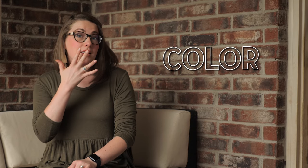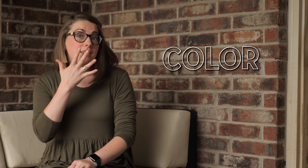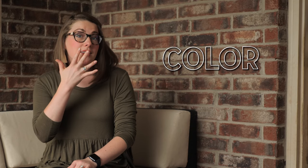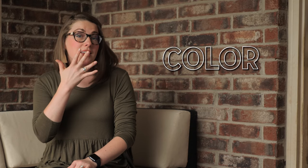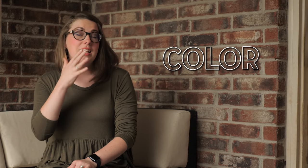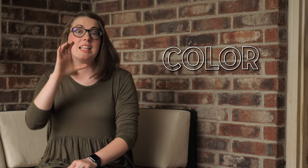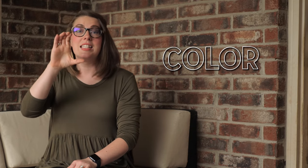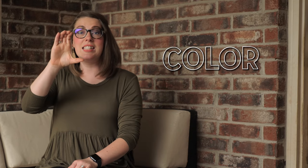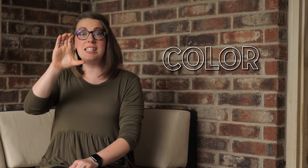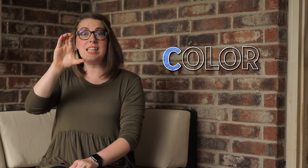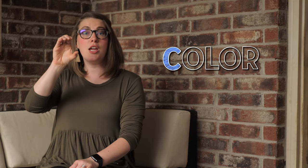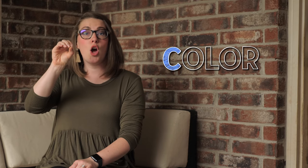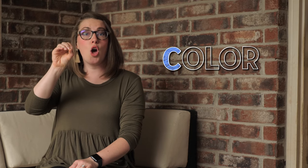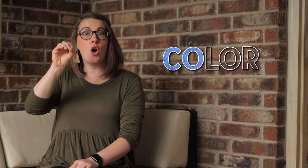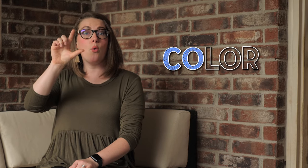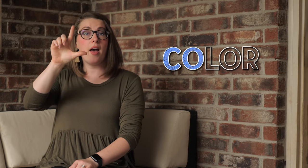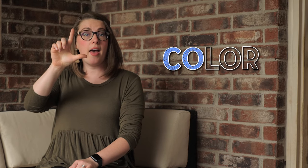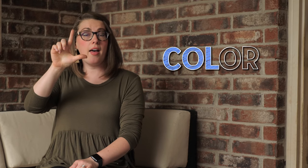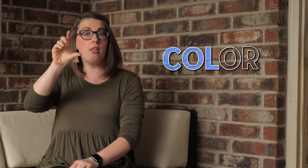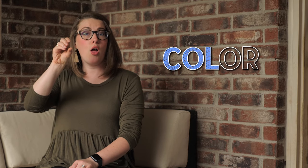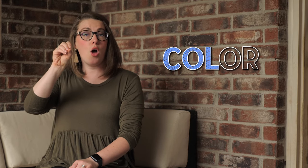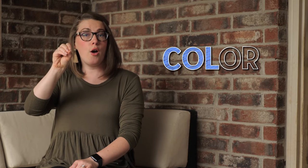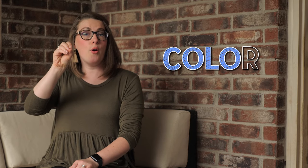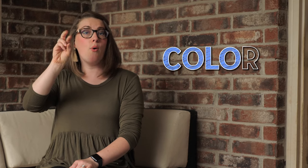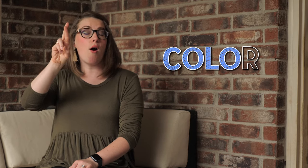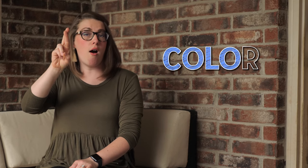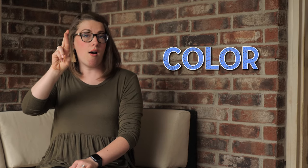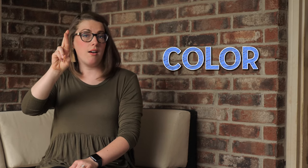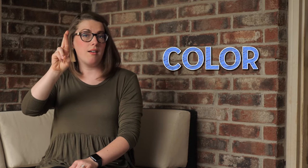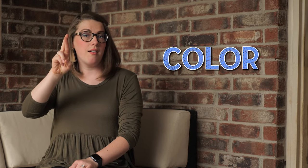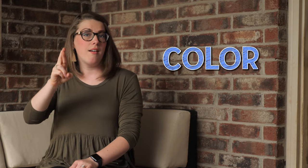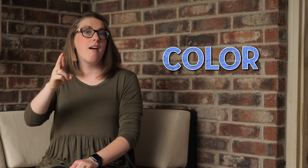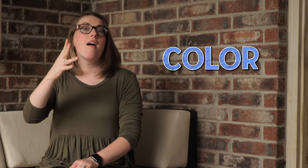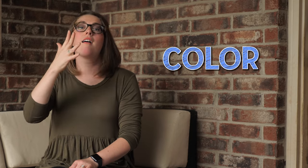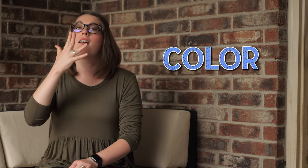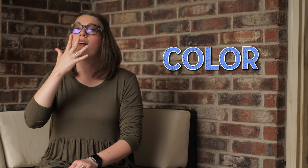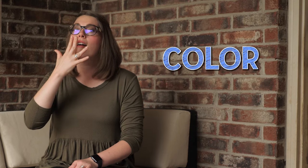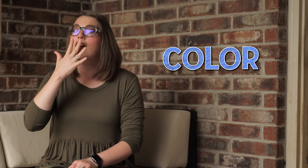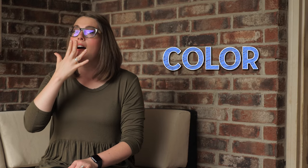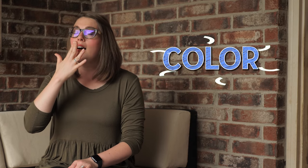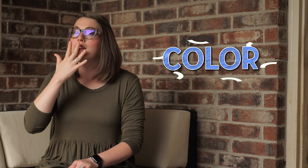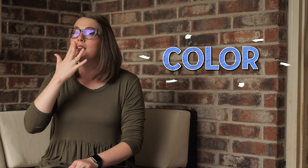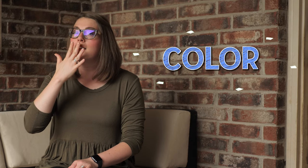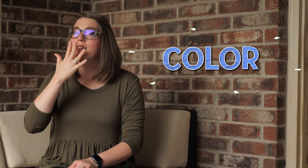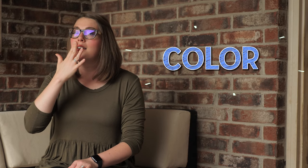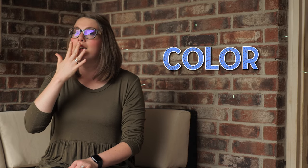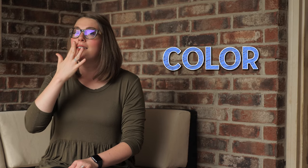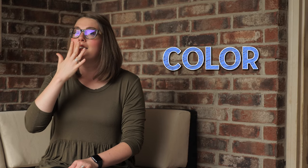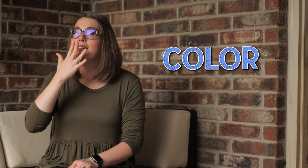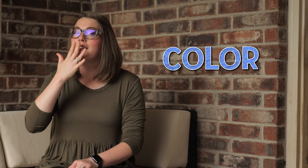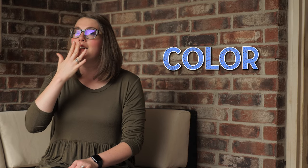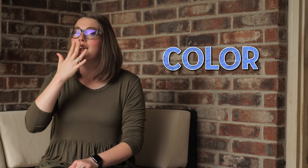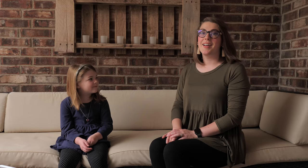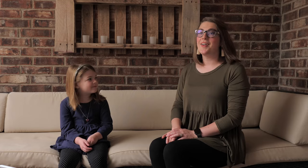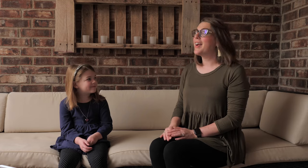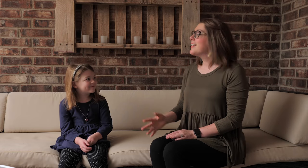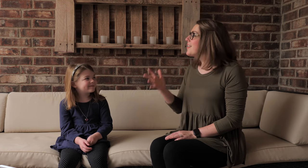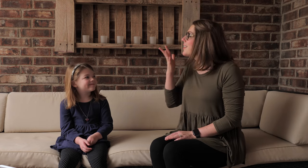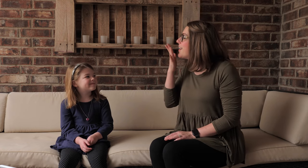Color C O L O R